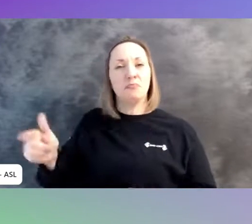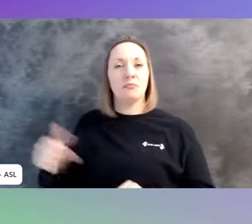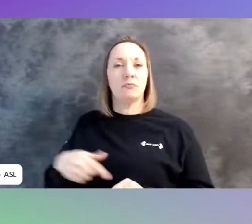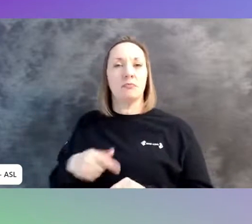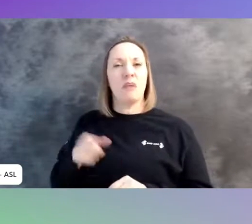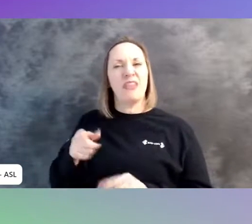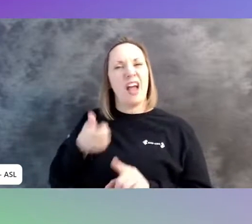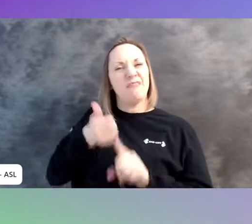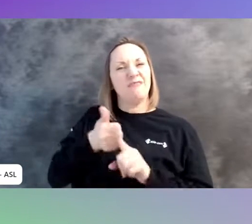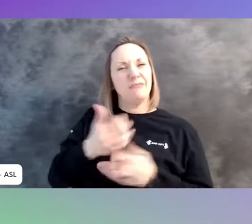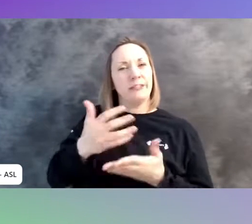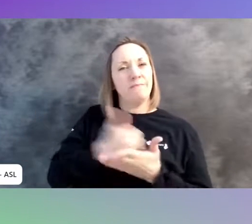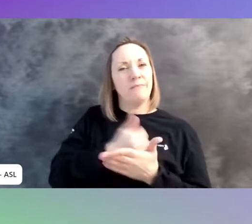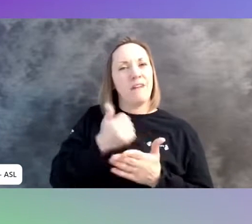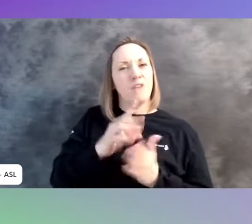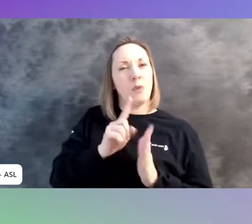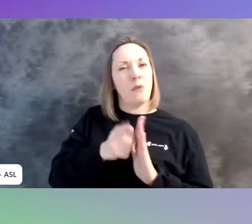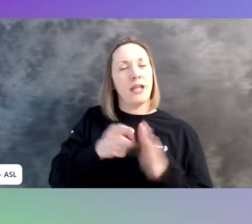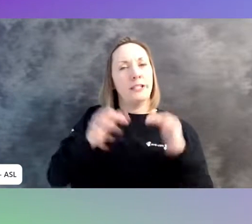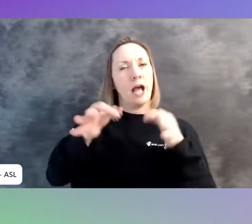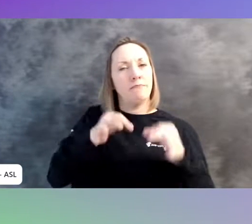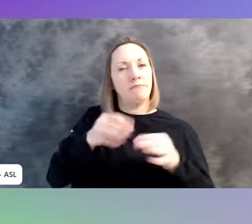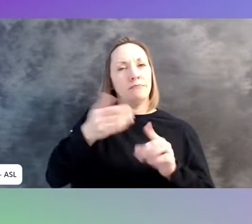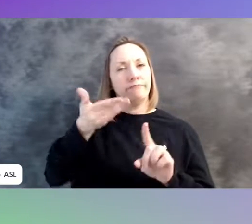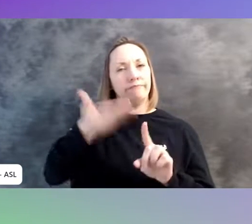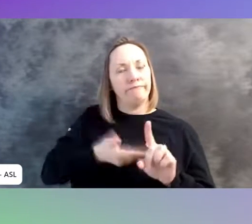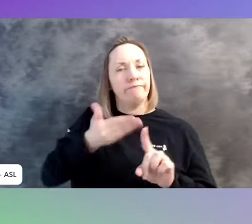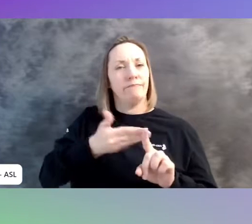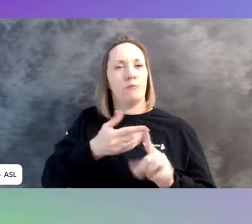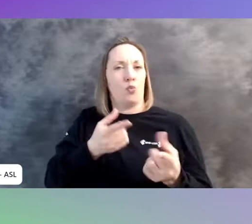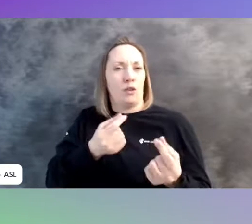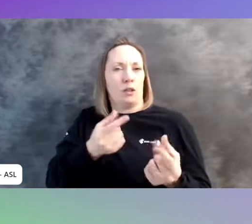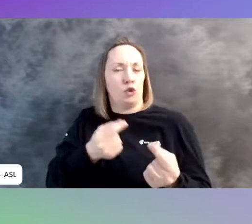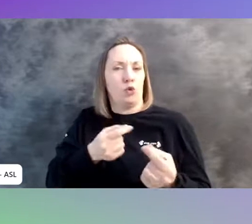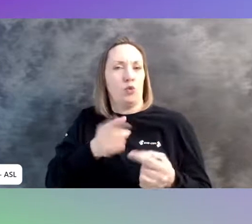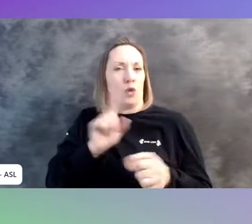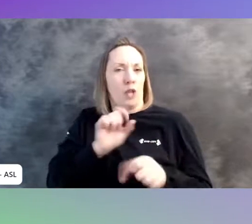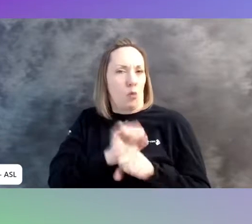step forward. I'm going to introduce people briefly come up or give him a couple minutes to talk a little